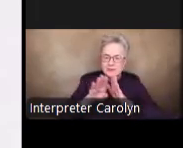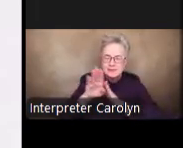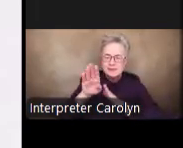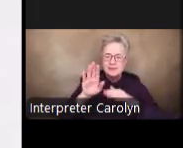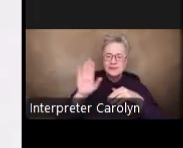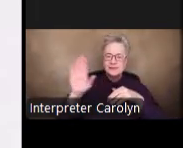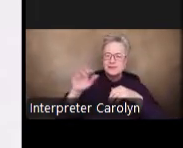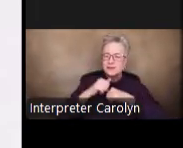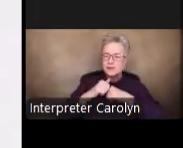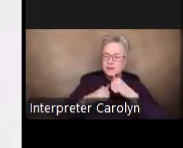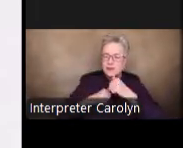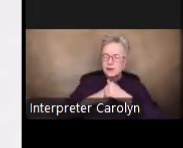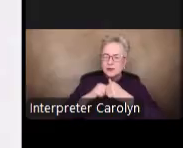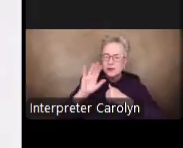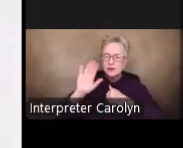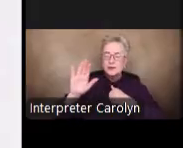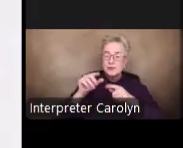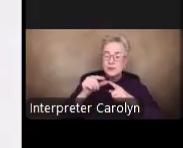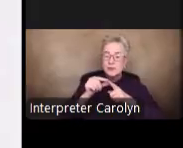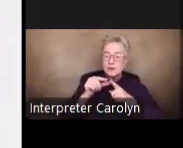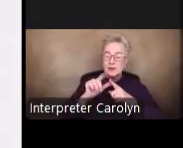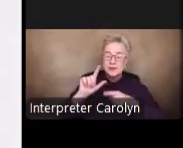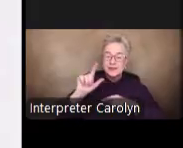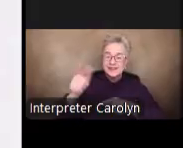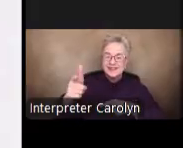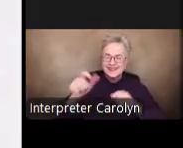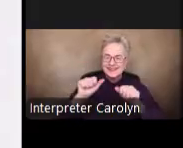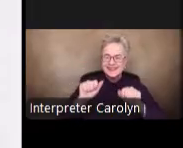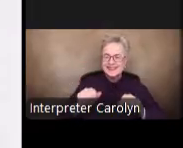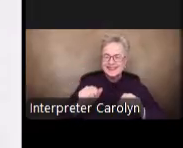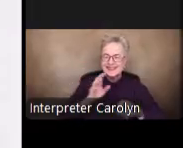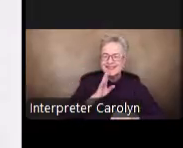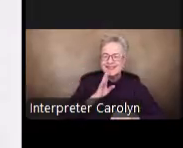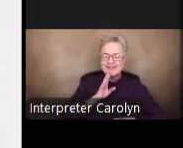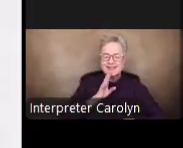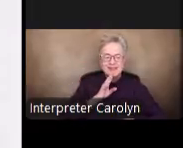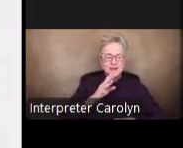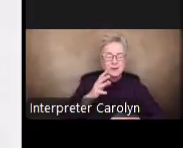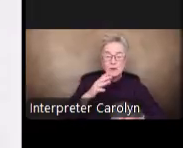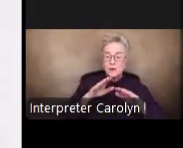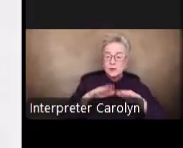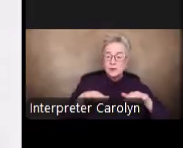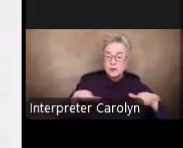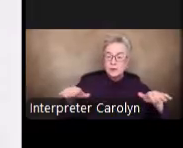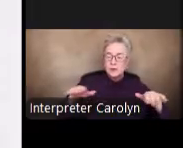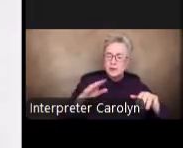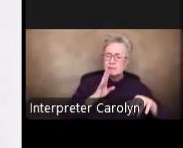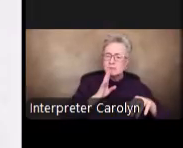will that words will later be built on. So for children using spoken language, this looks like